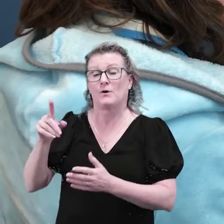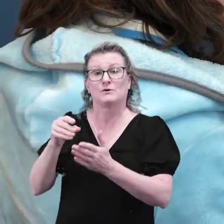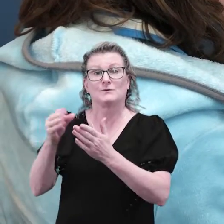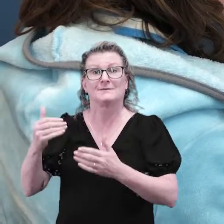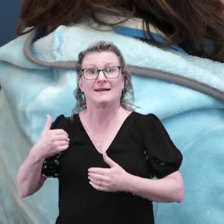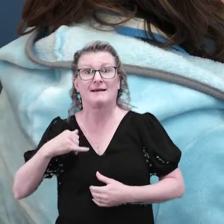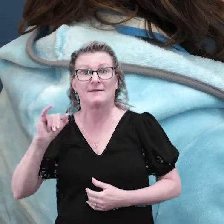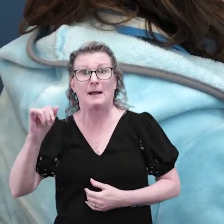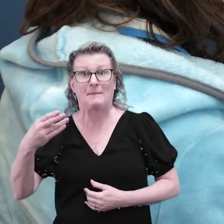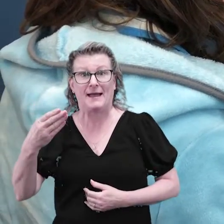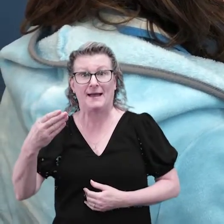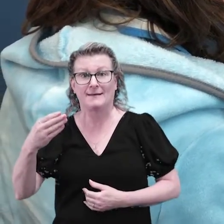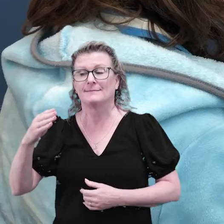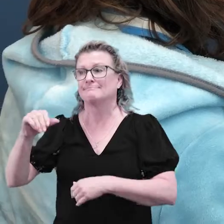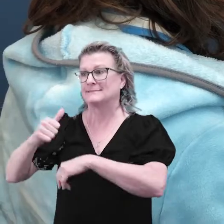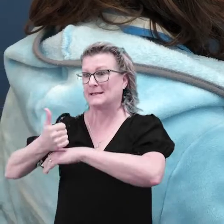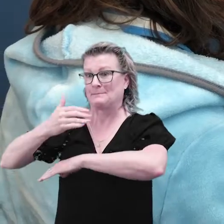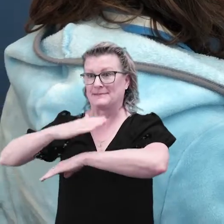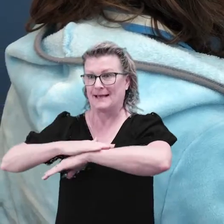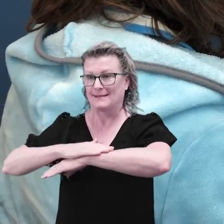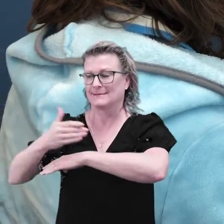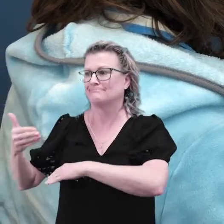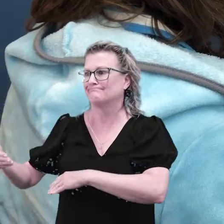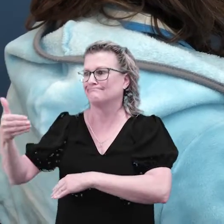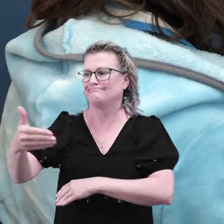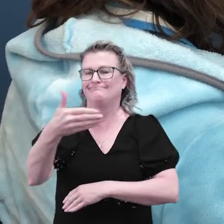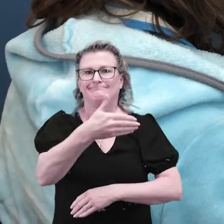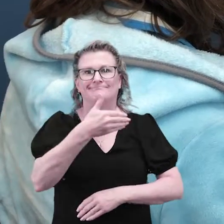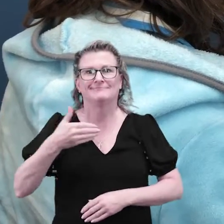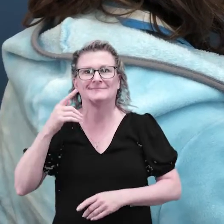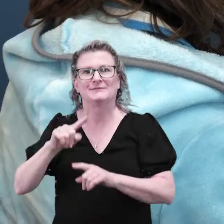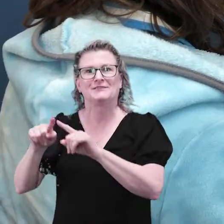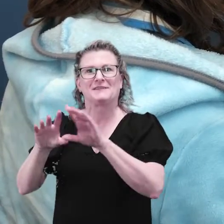students are given an iPad that they take from class to class and set on their desks